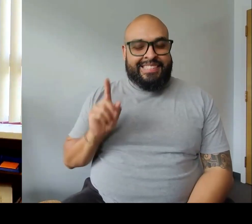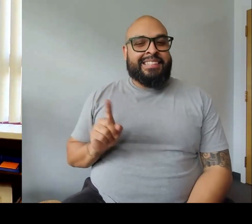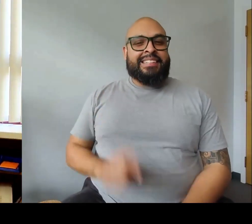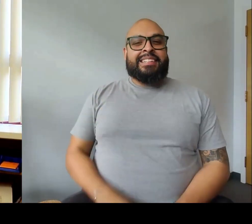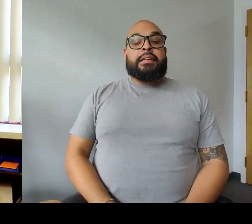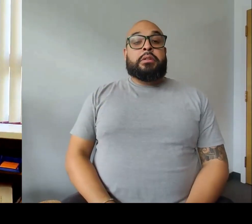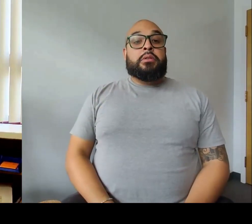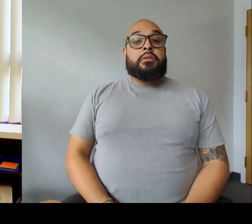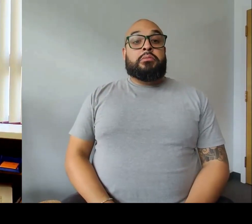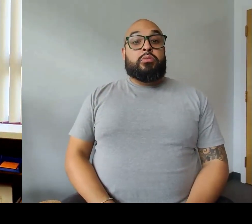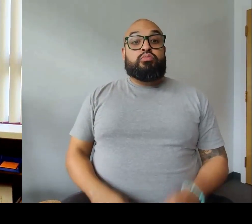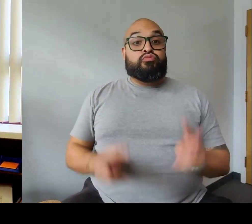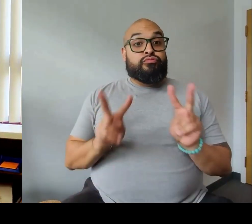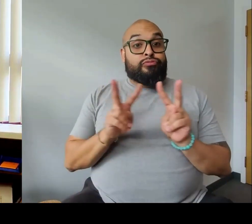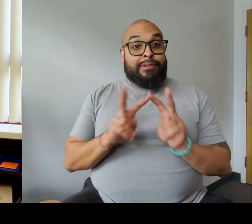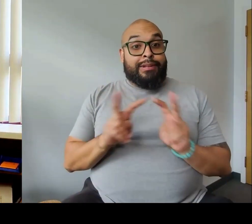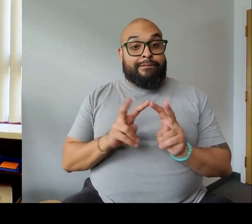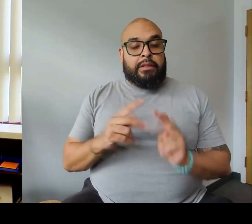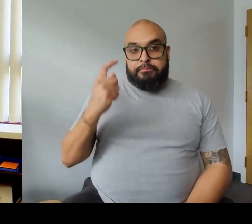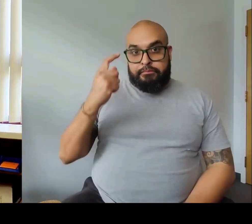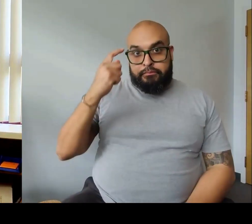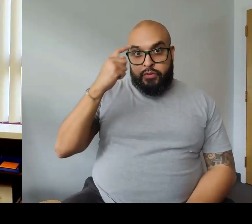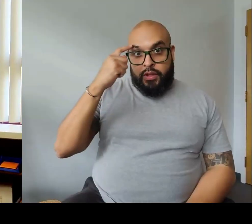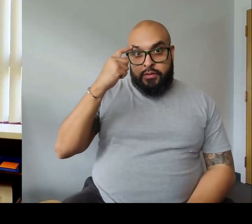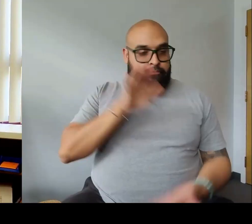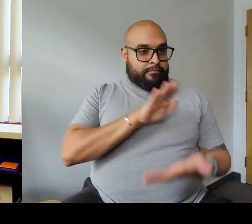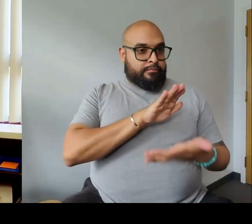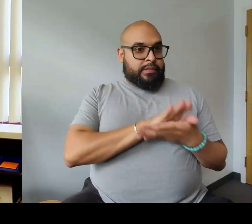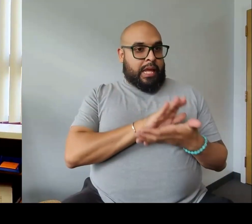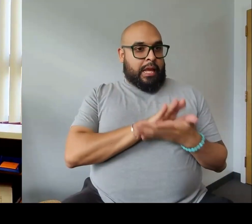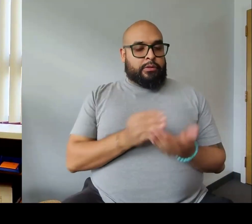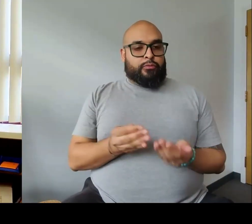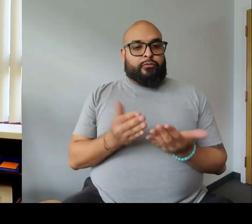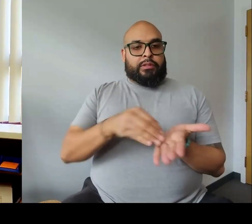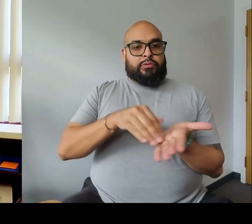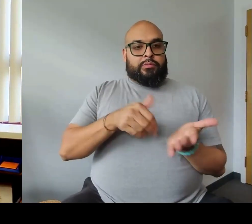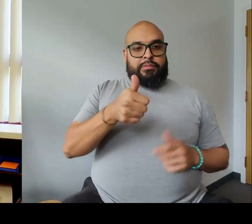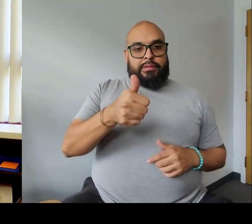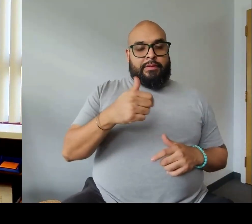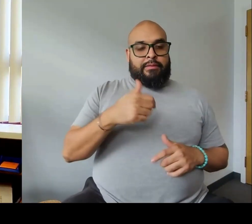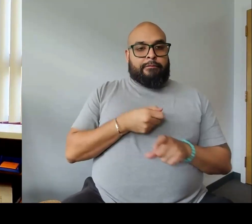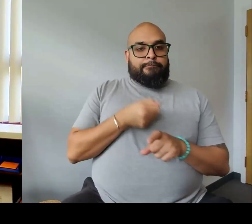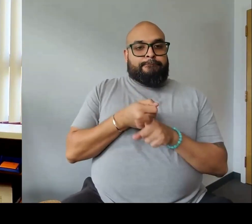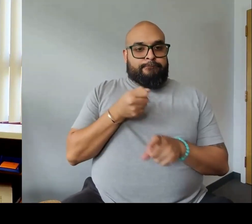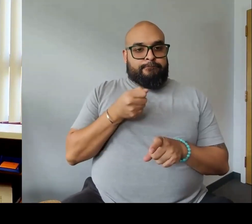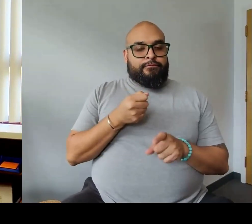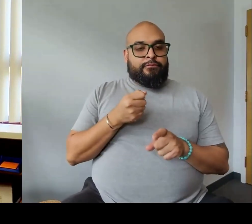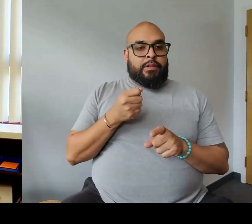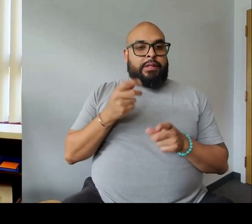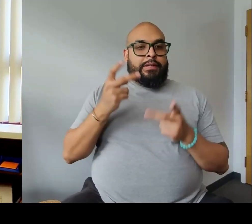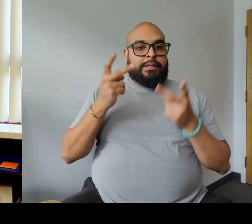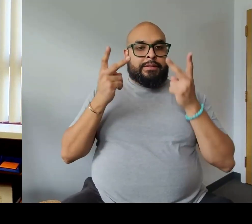What assessments, cognitive and academic, should you give a student who has sudden vision loss and cannot read braille or print?